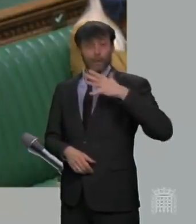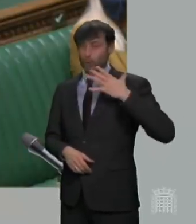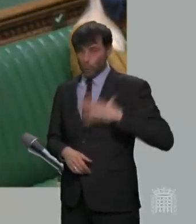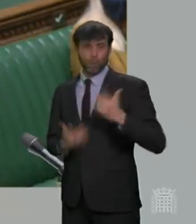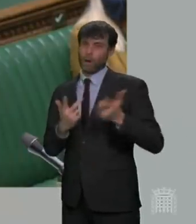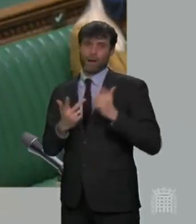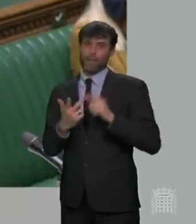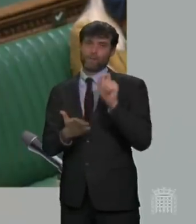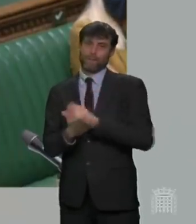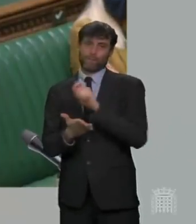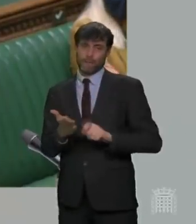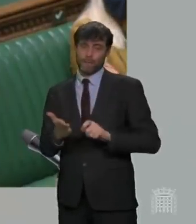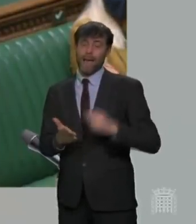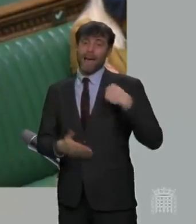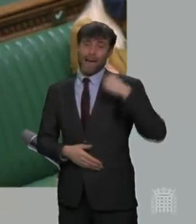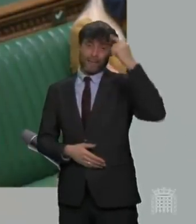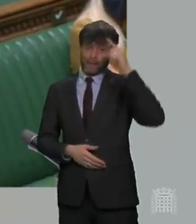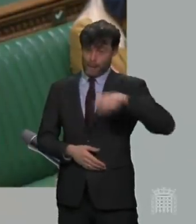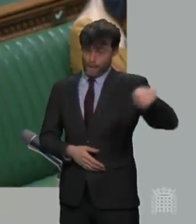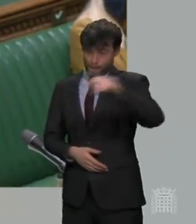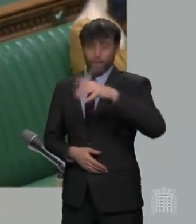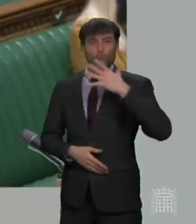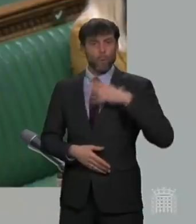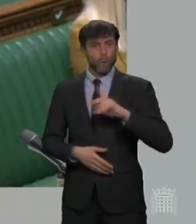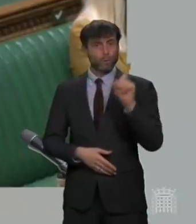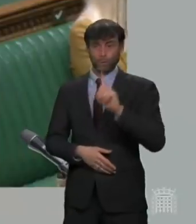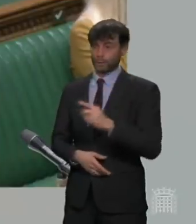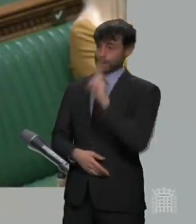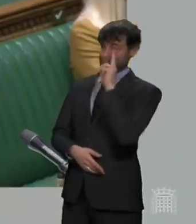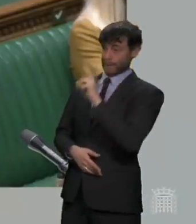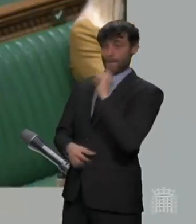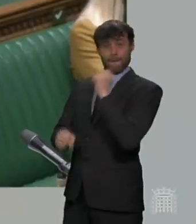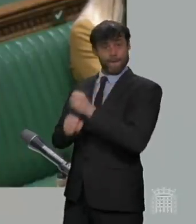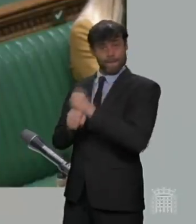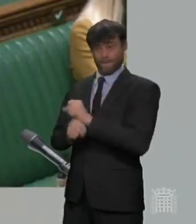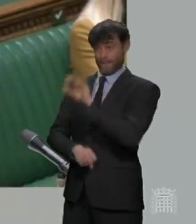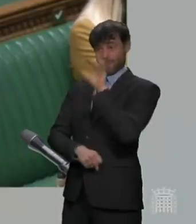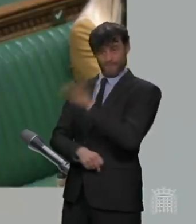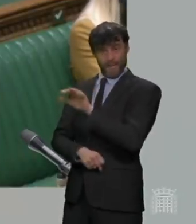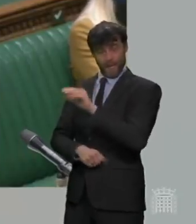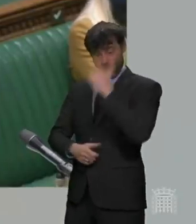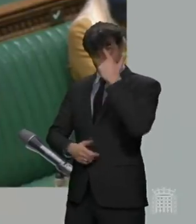I think people want a Government who focus on the issues that matter to them, including a fantastic